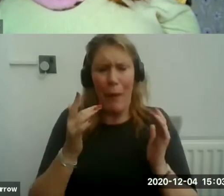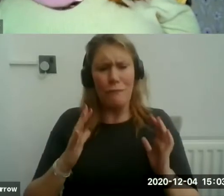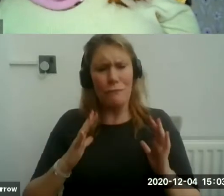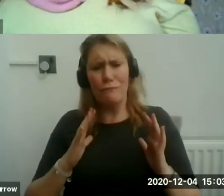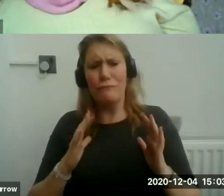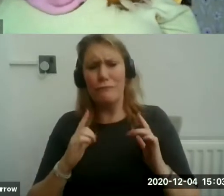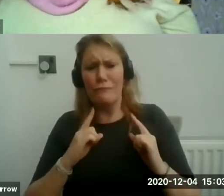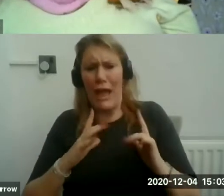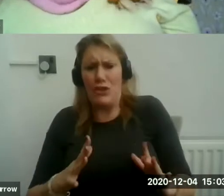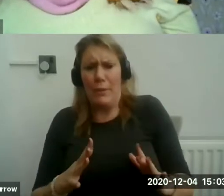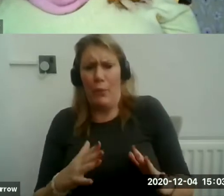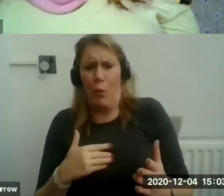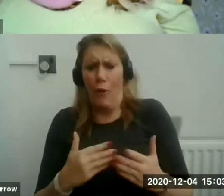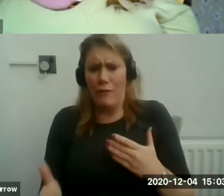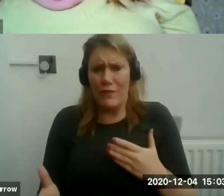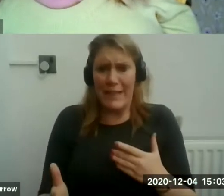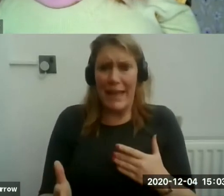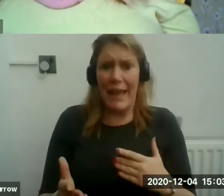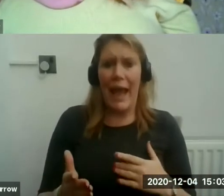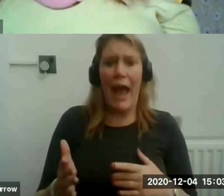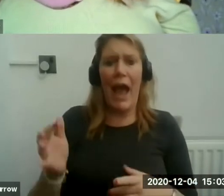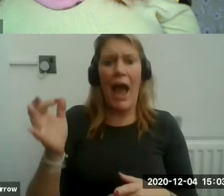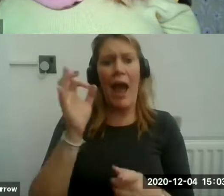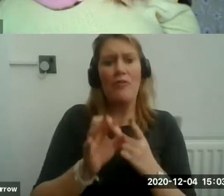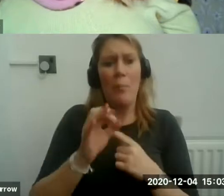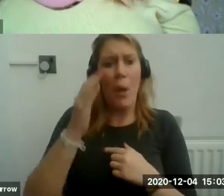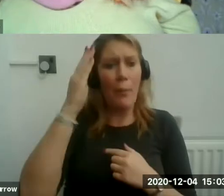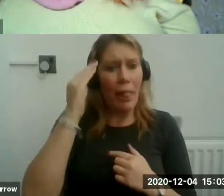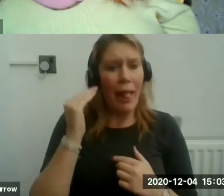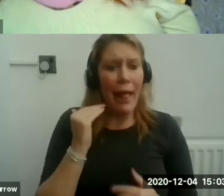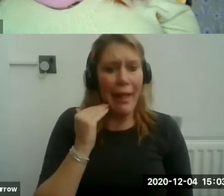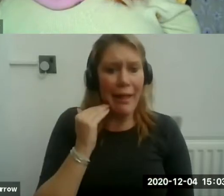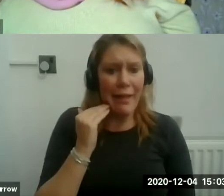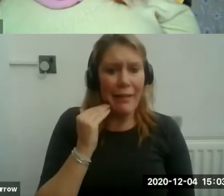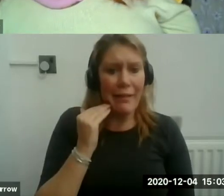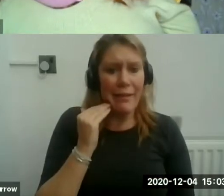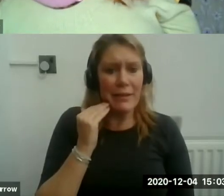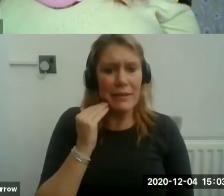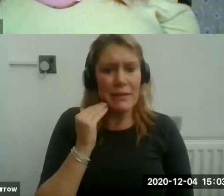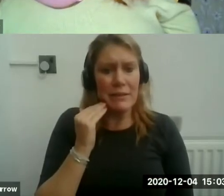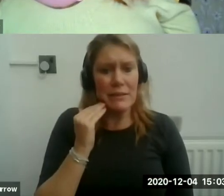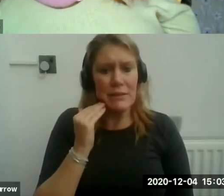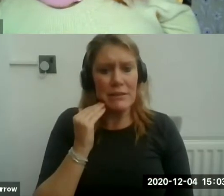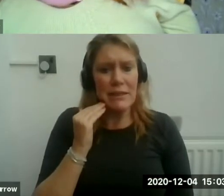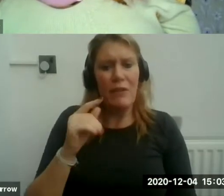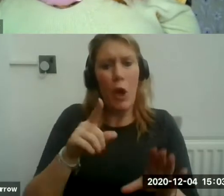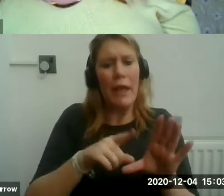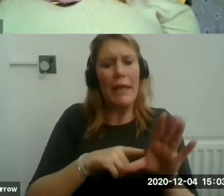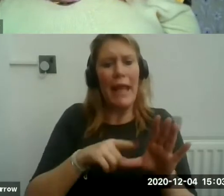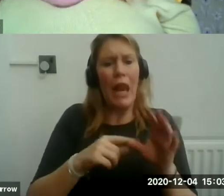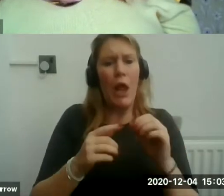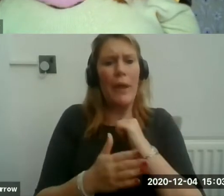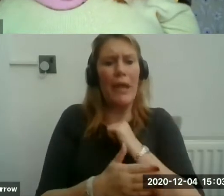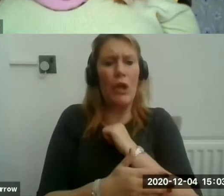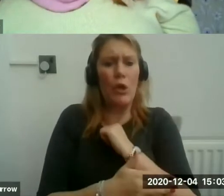trendy, obviously. Purple hair. And I'm wearing a kind of yellowy-green, I think